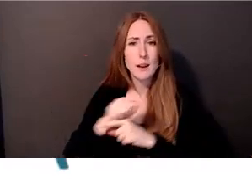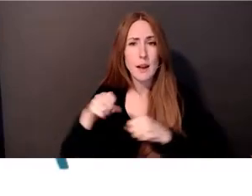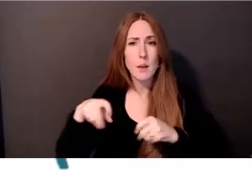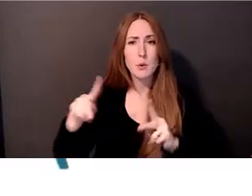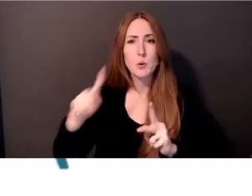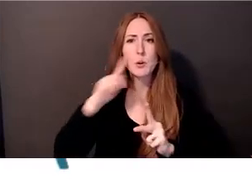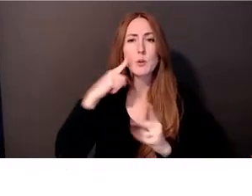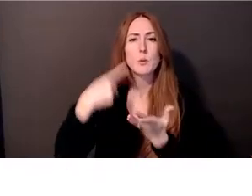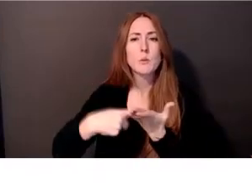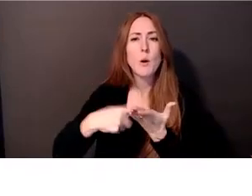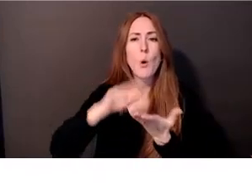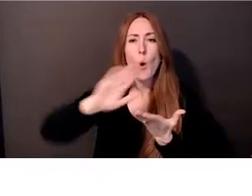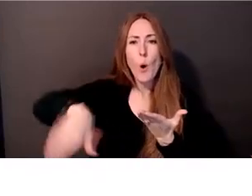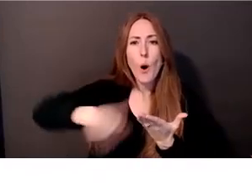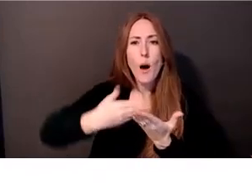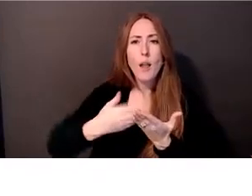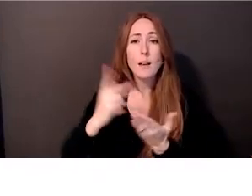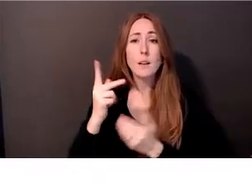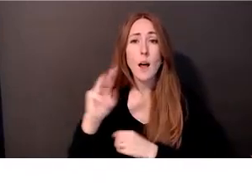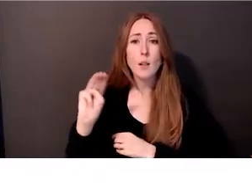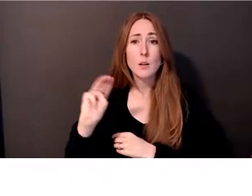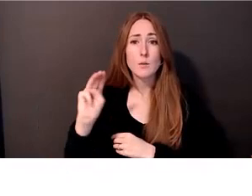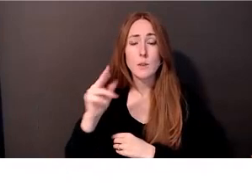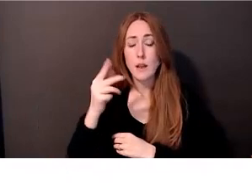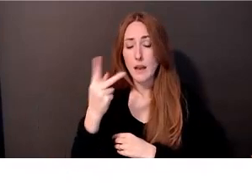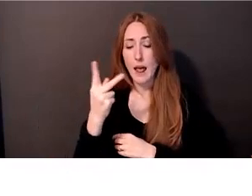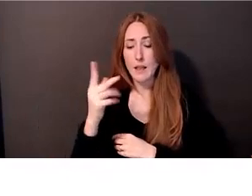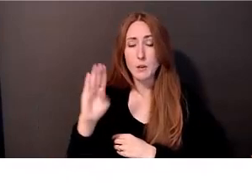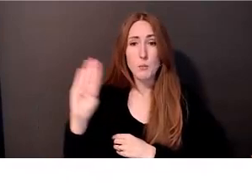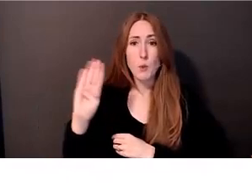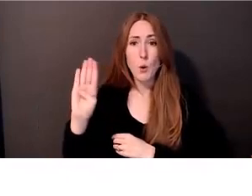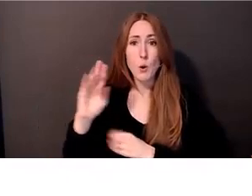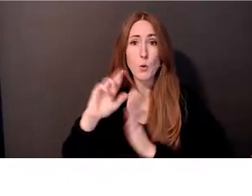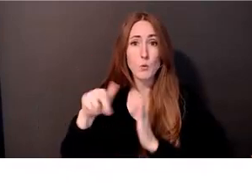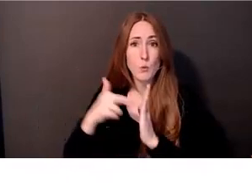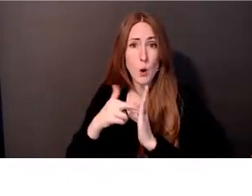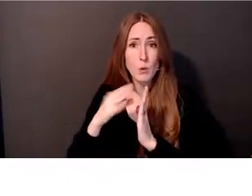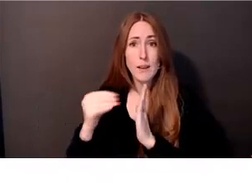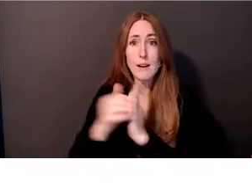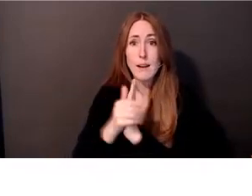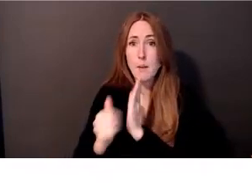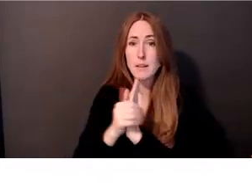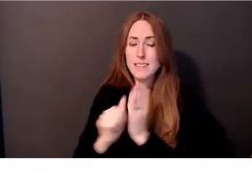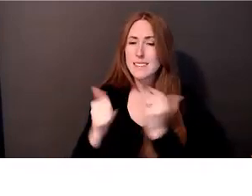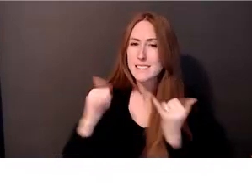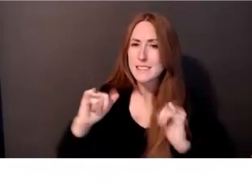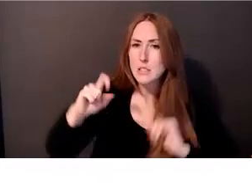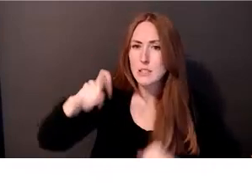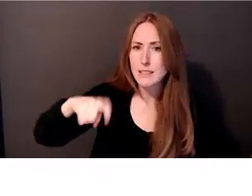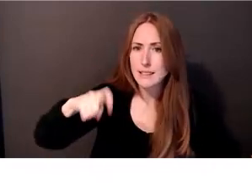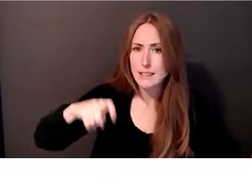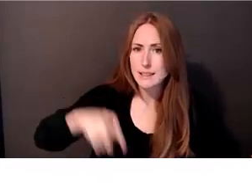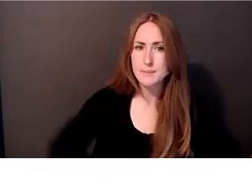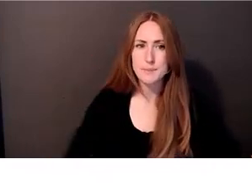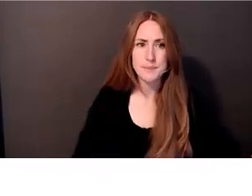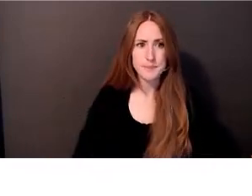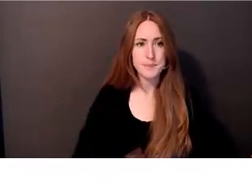and competencies is still needed. So now we answer the main four gaps.